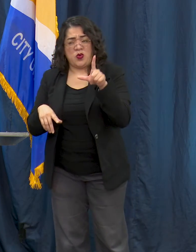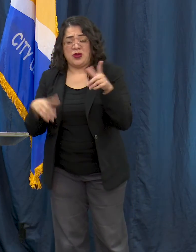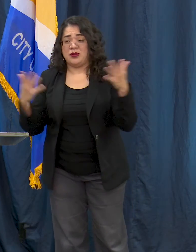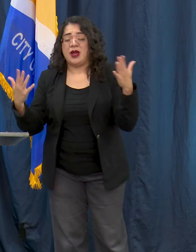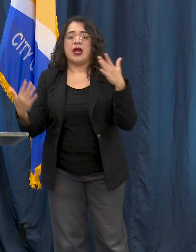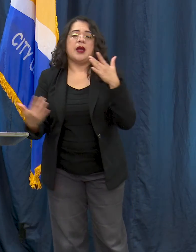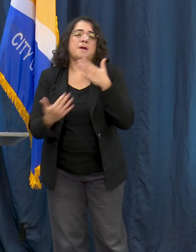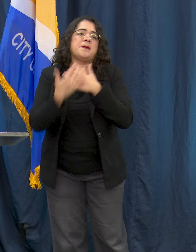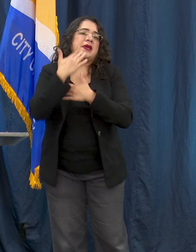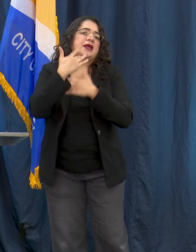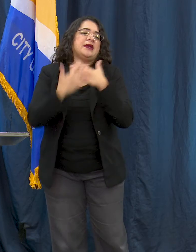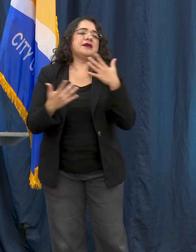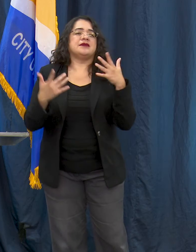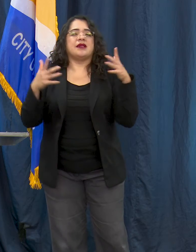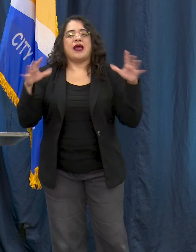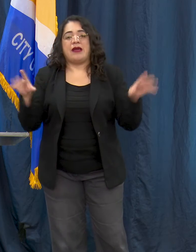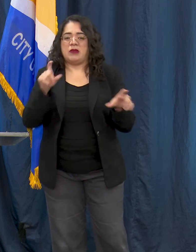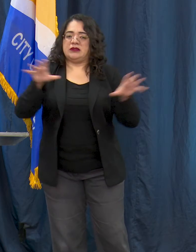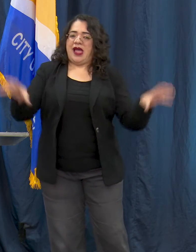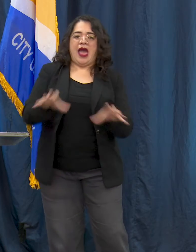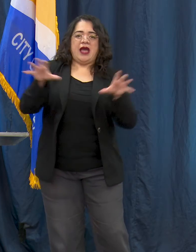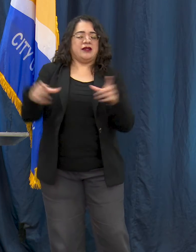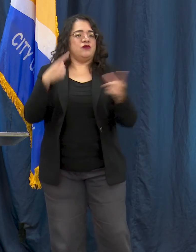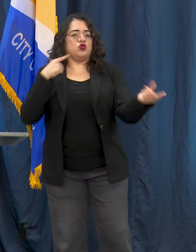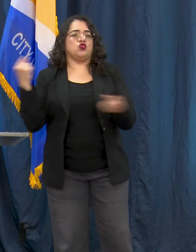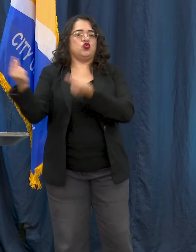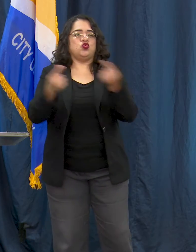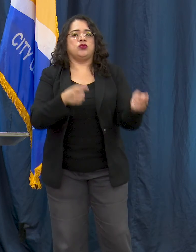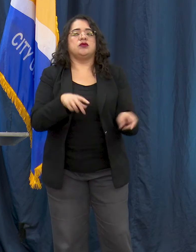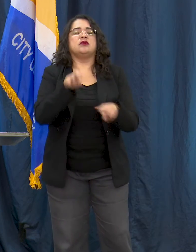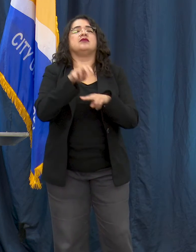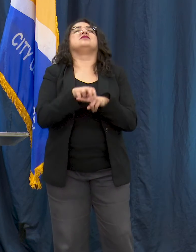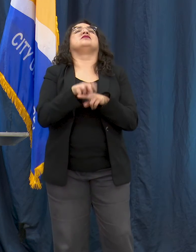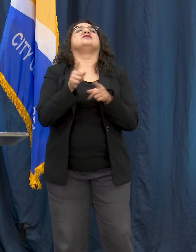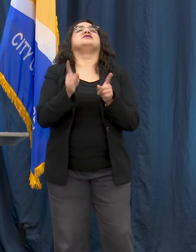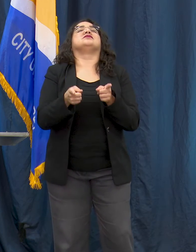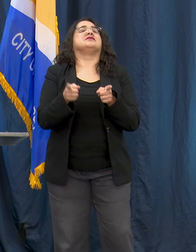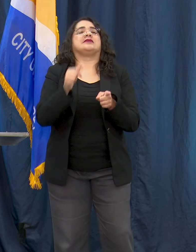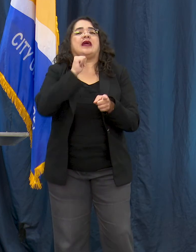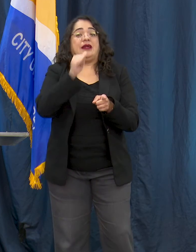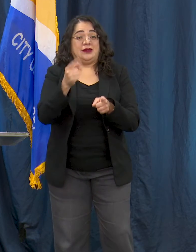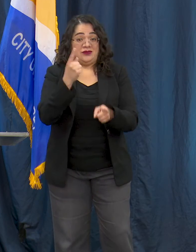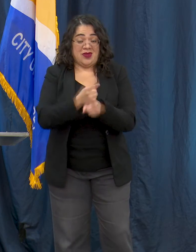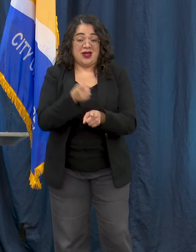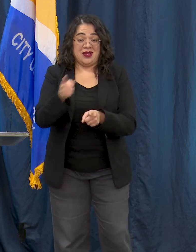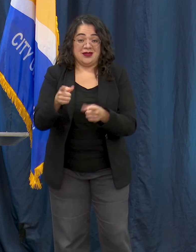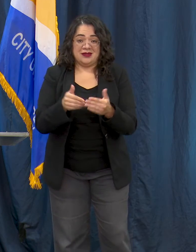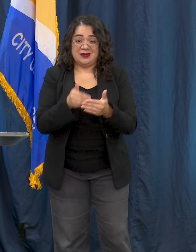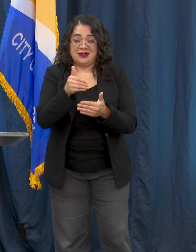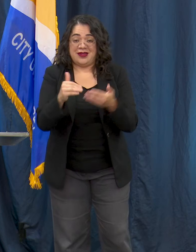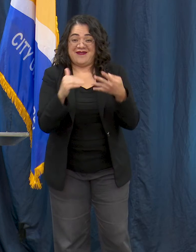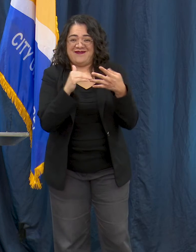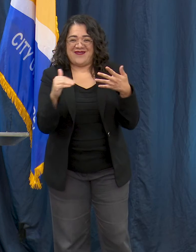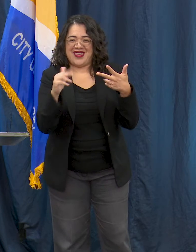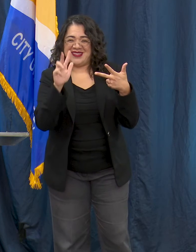talked about active use and what's the guidance moving forward as we start to touch into phase three about beaches and passive use. People